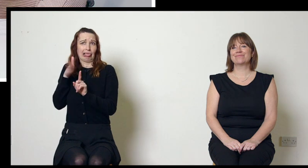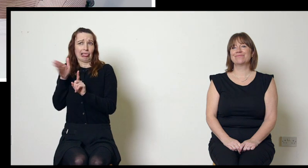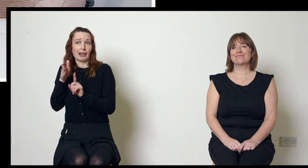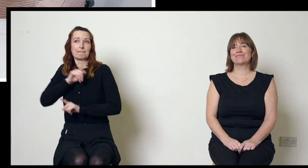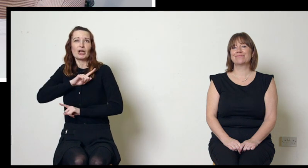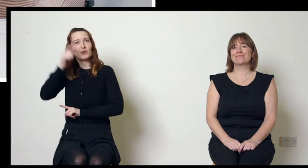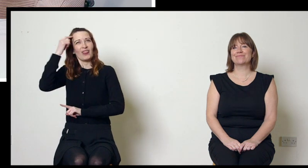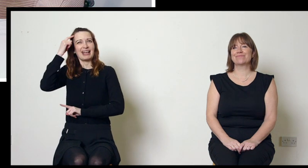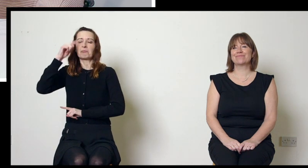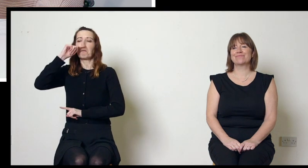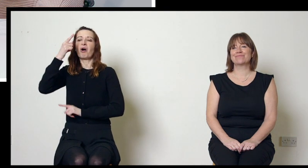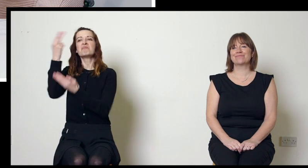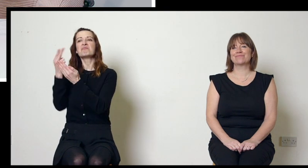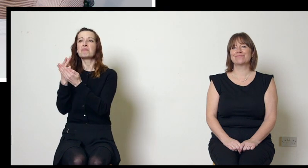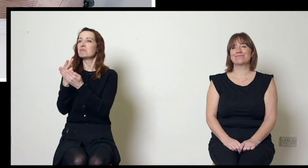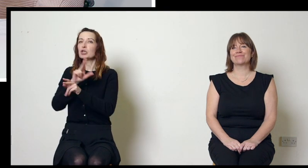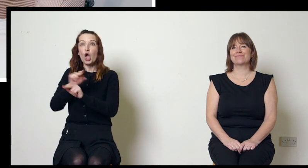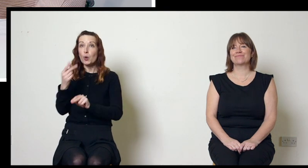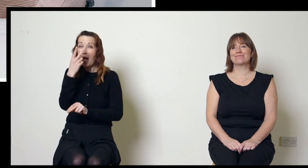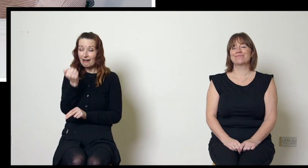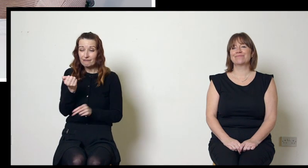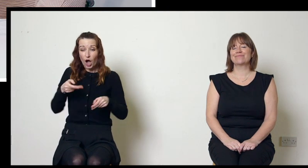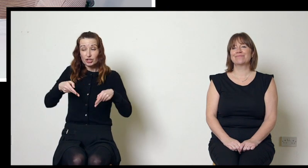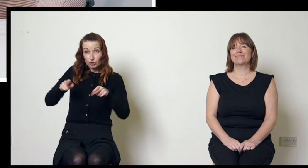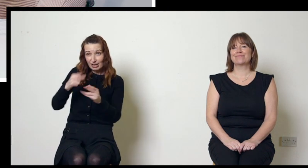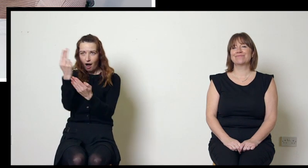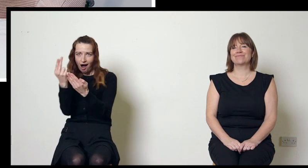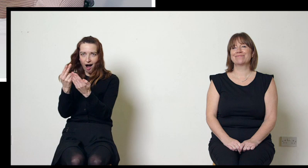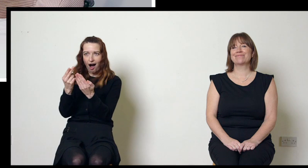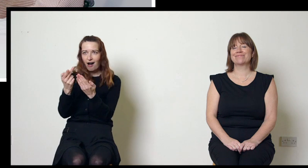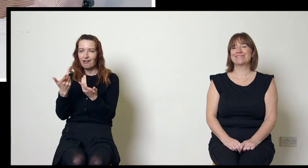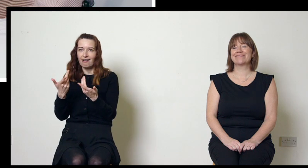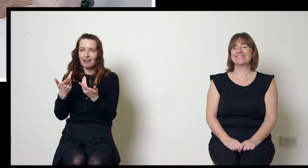and you've got all sorts of art and it doesn't have to be posh art does it? You know?